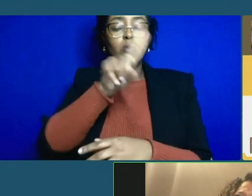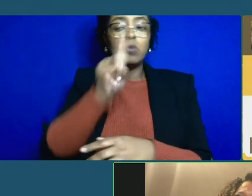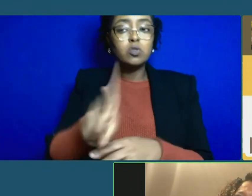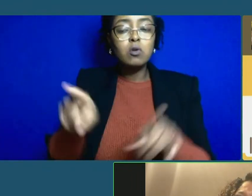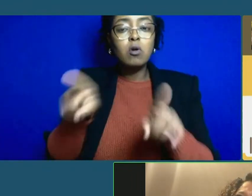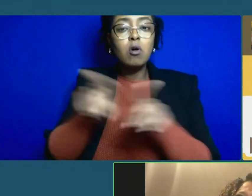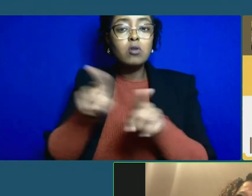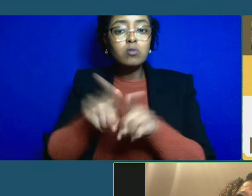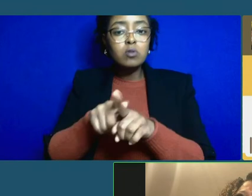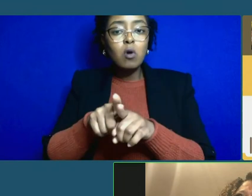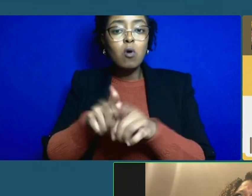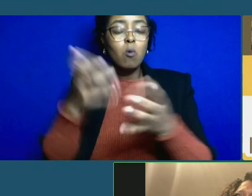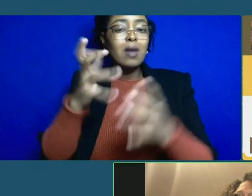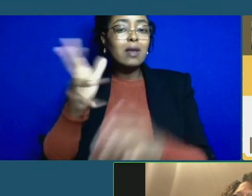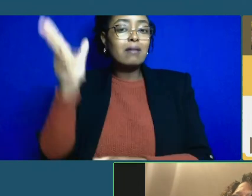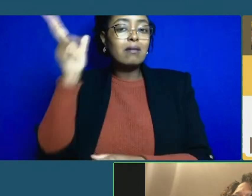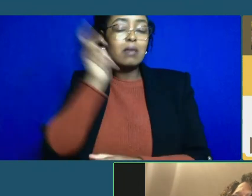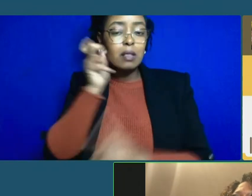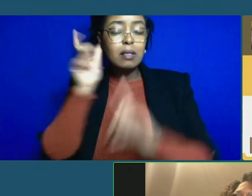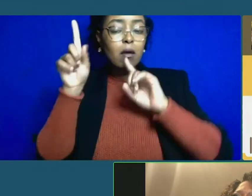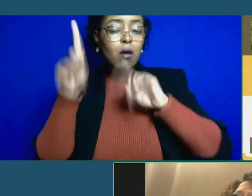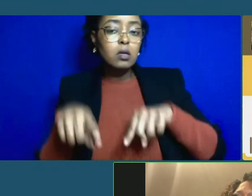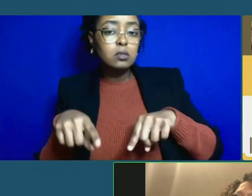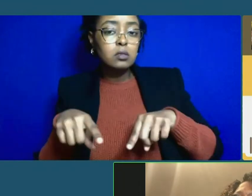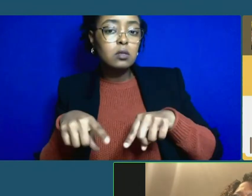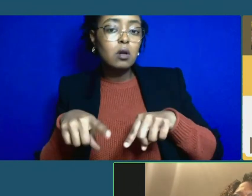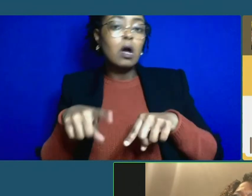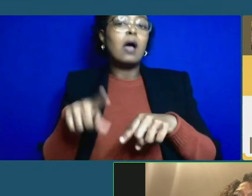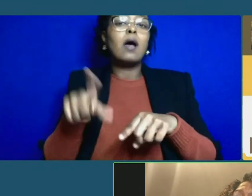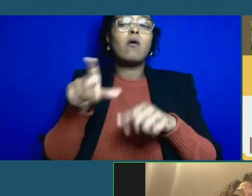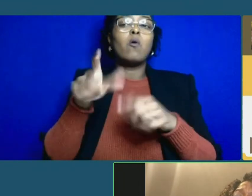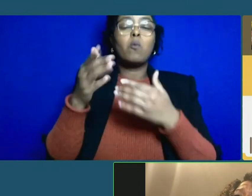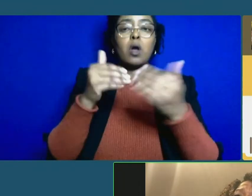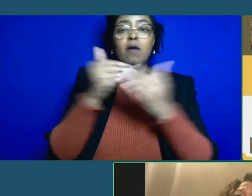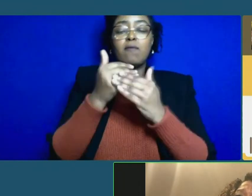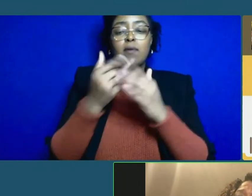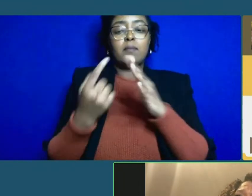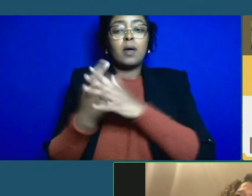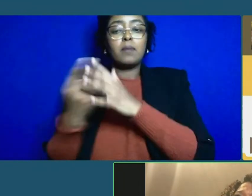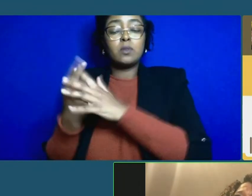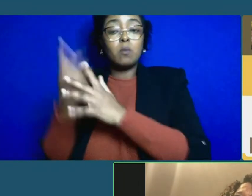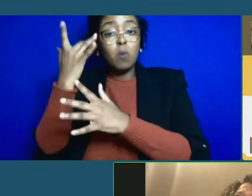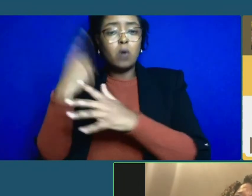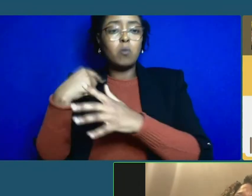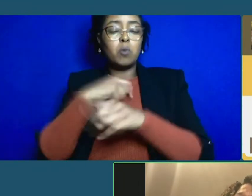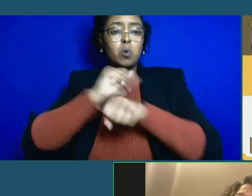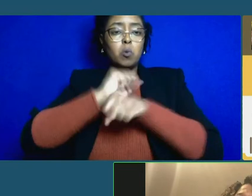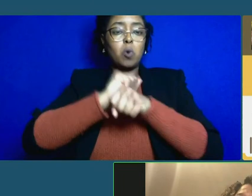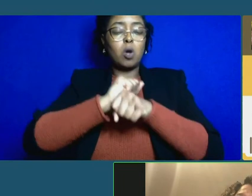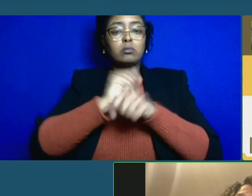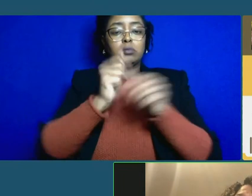also want to hear the questions and also be able to hear Um you